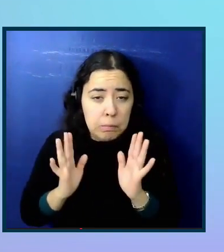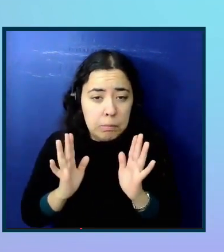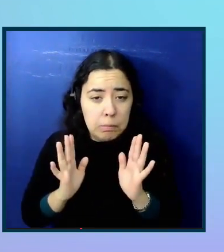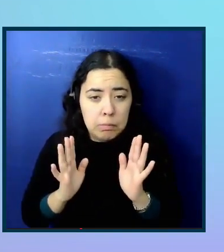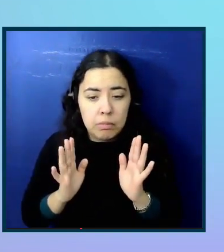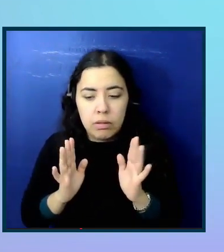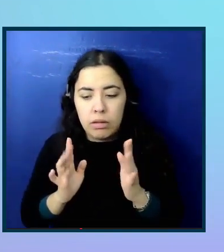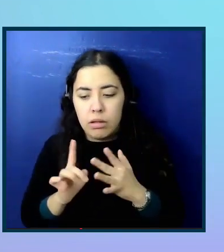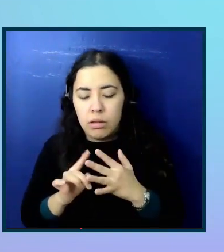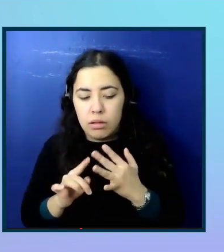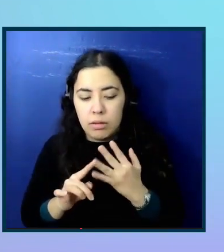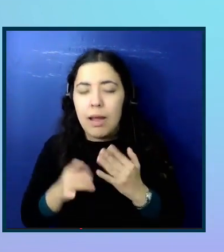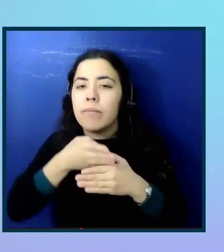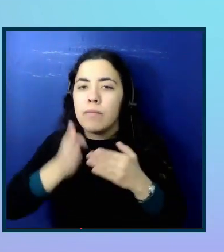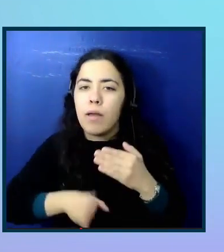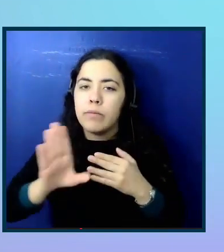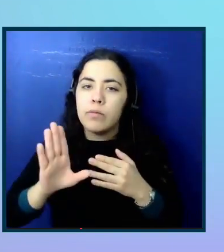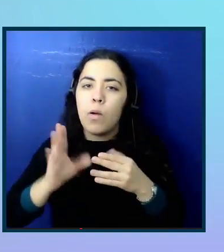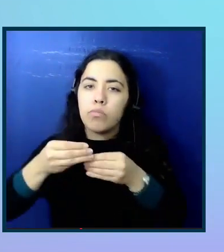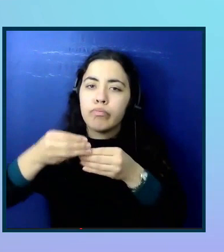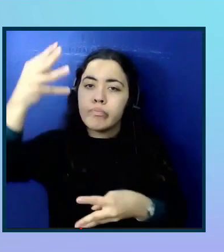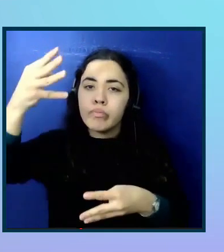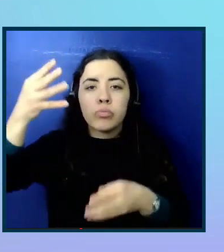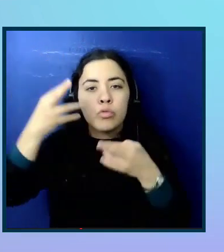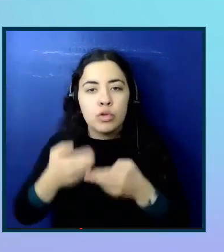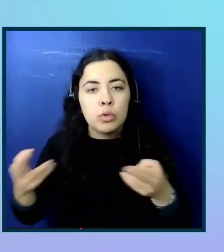when you're referencing some resources. Do you have a checklist that you follow